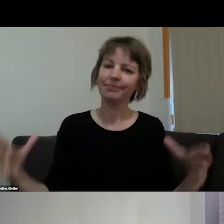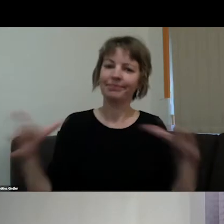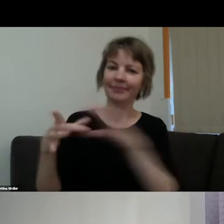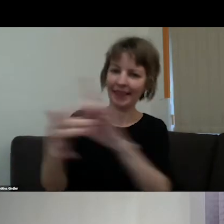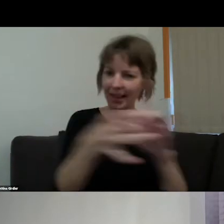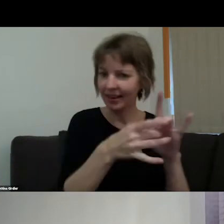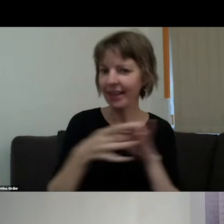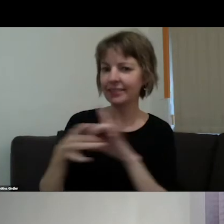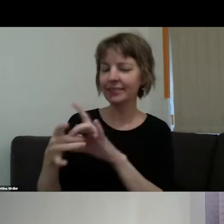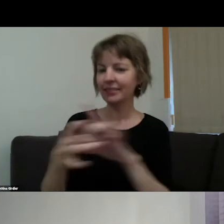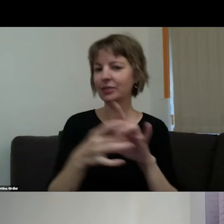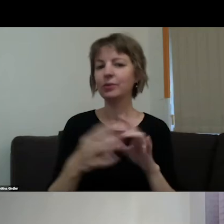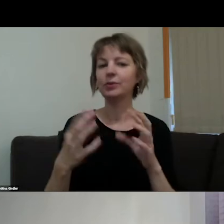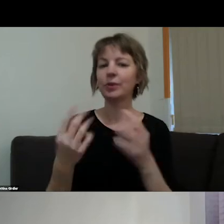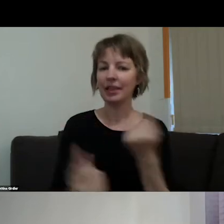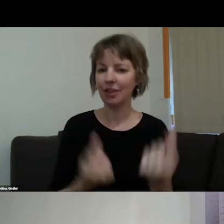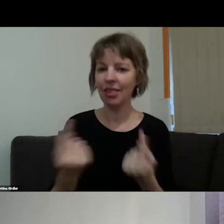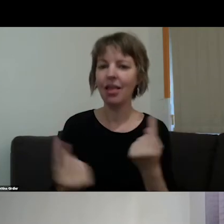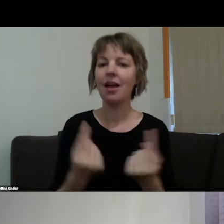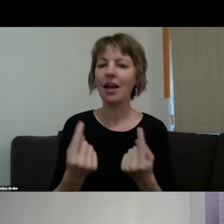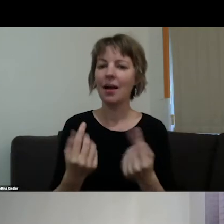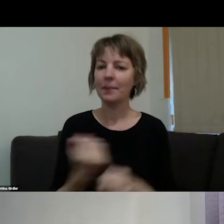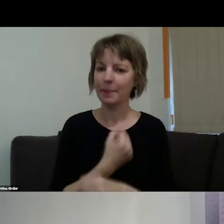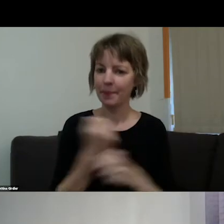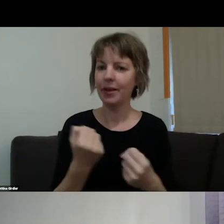to build that stronger connection as well.